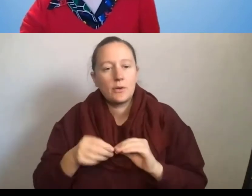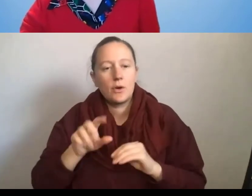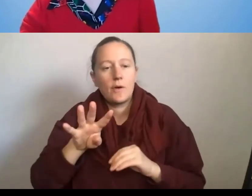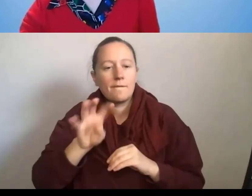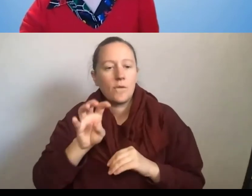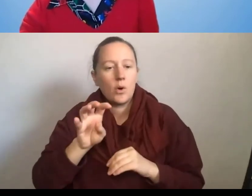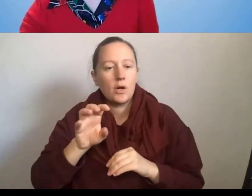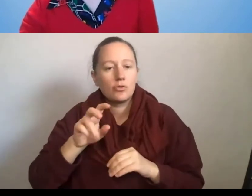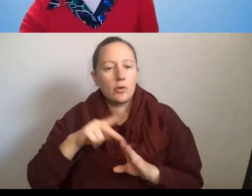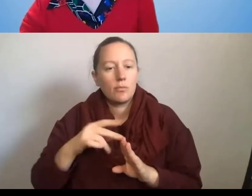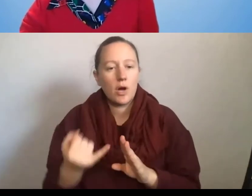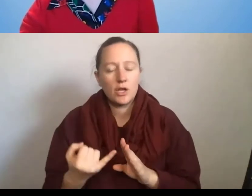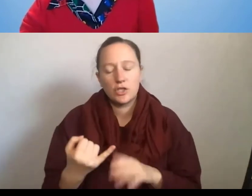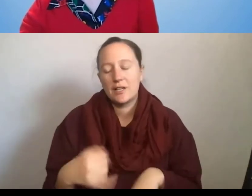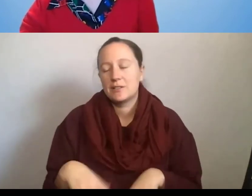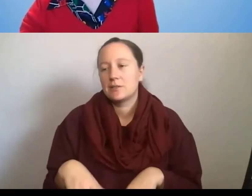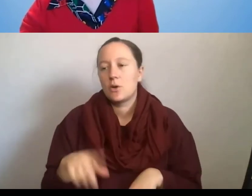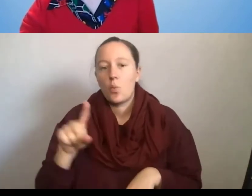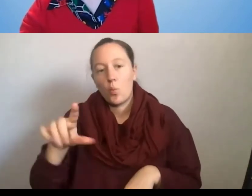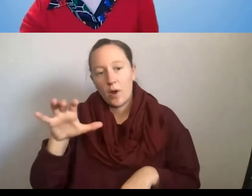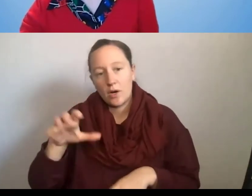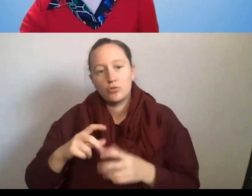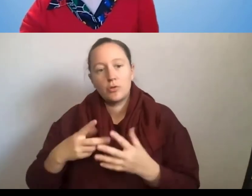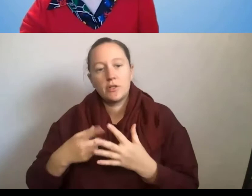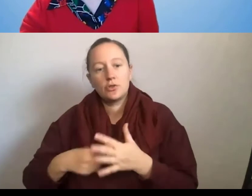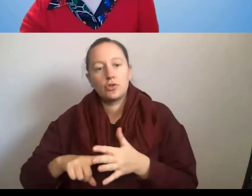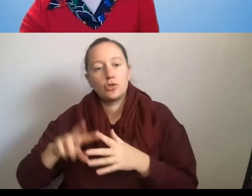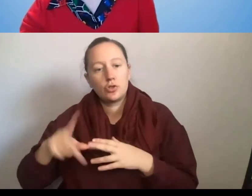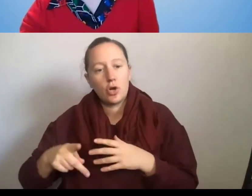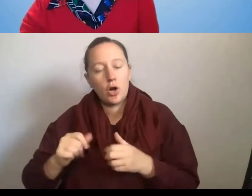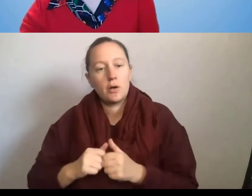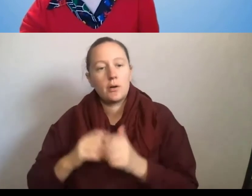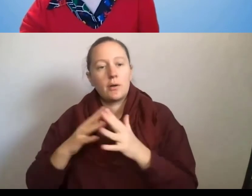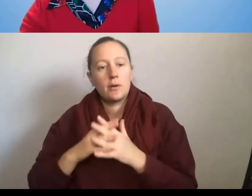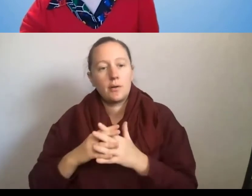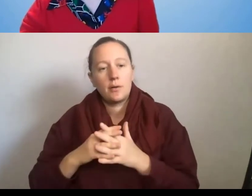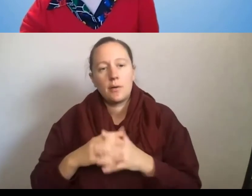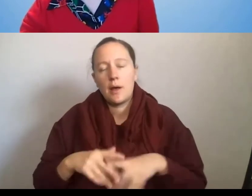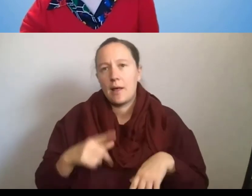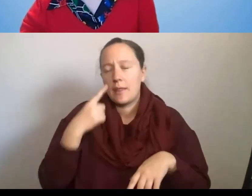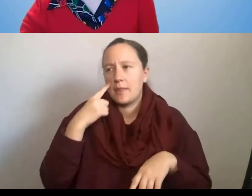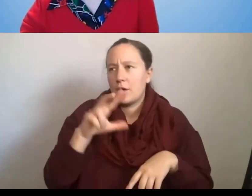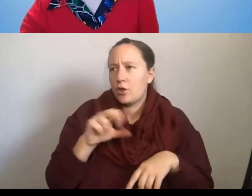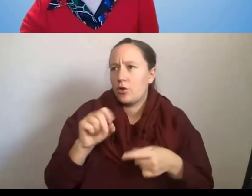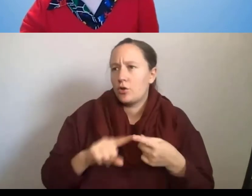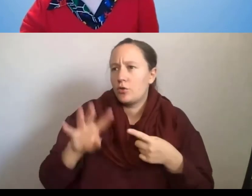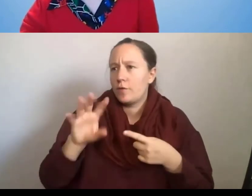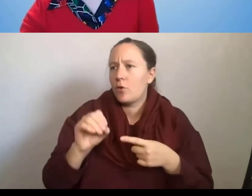What I did not mention was there were about 30 to 40 different, in fact, more than that, that were licensed out